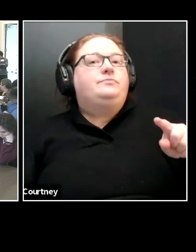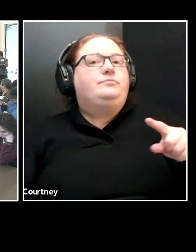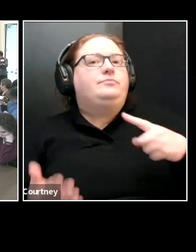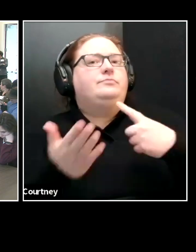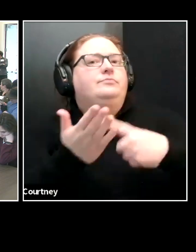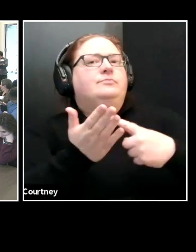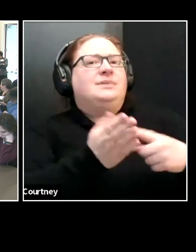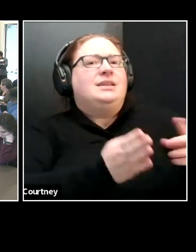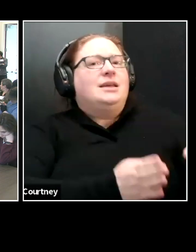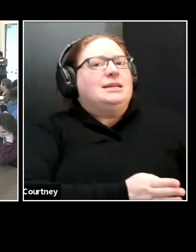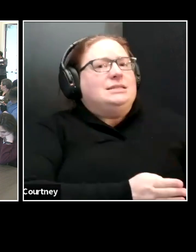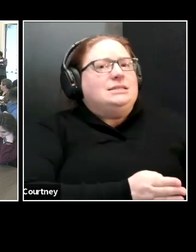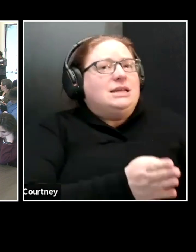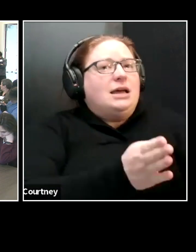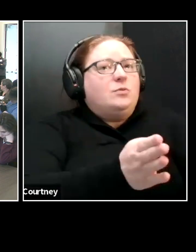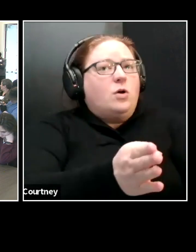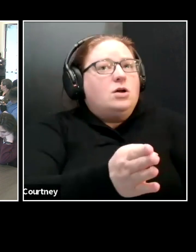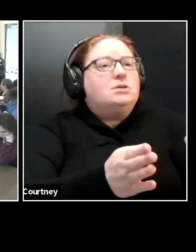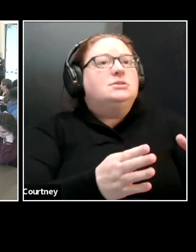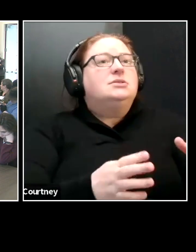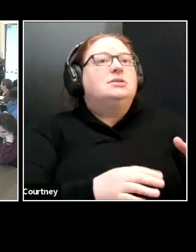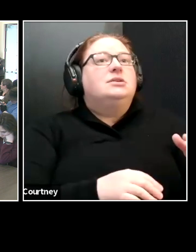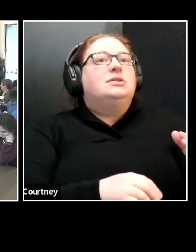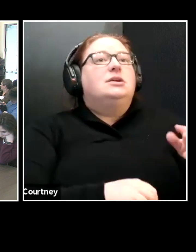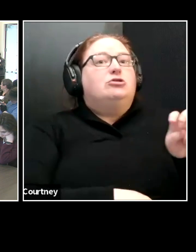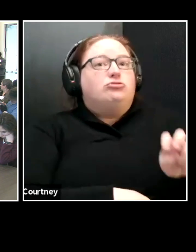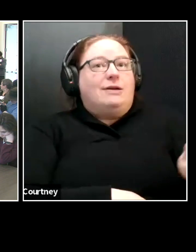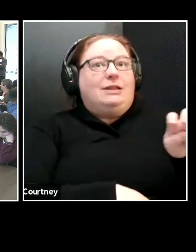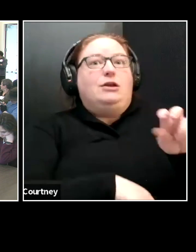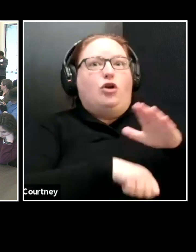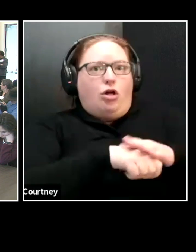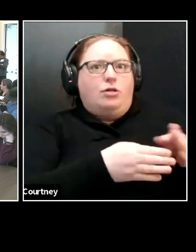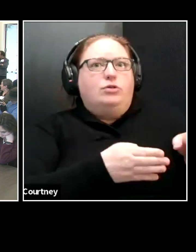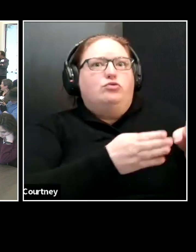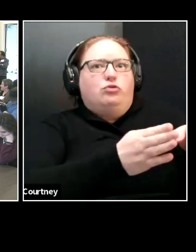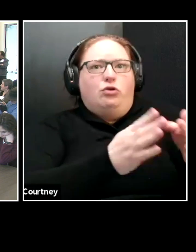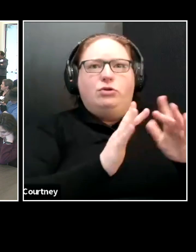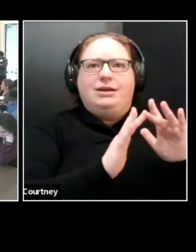and traveling along the road network, but I'm wondering how you've incorporated crossings